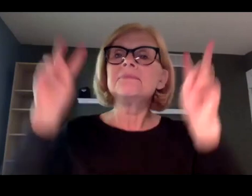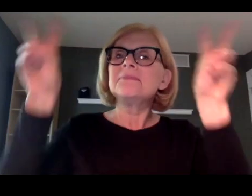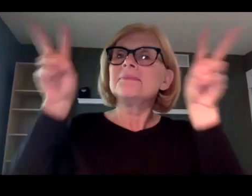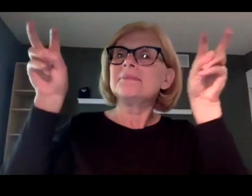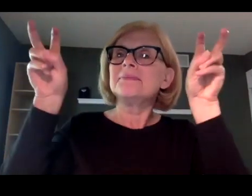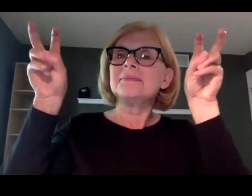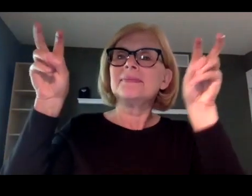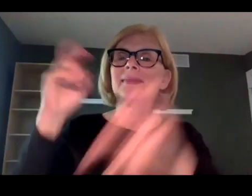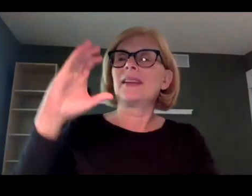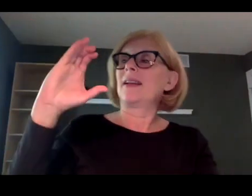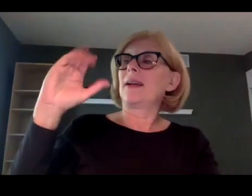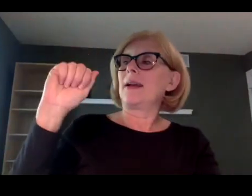Caps for Sale.